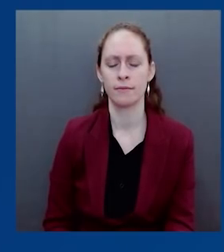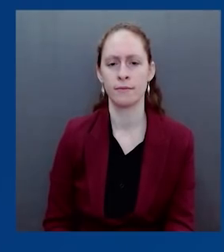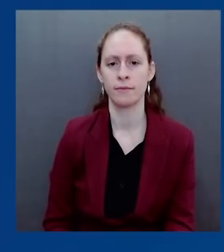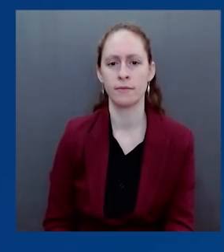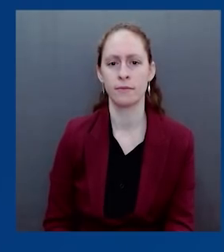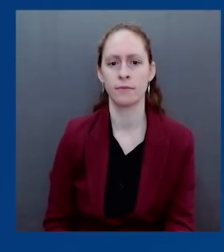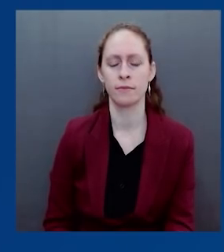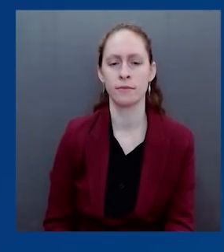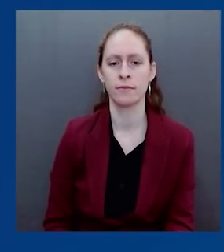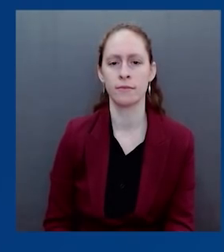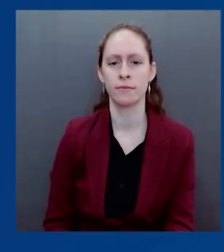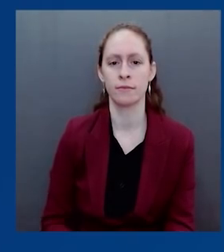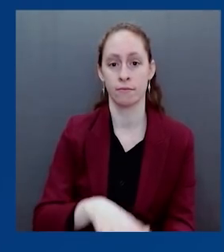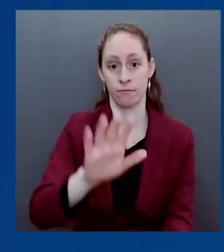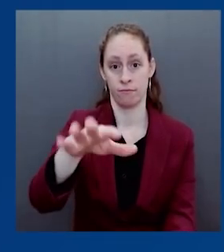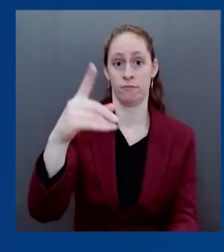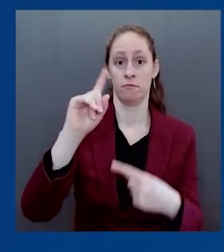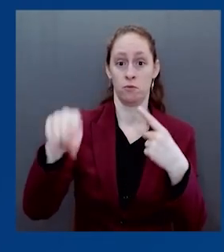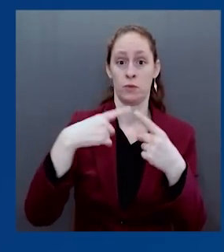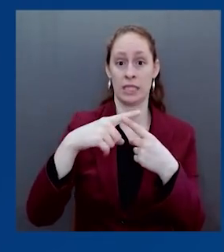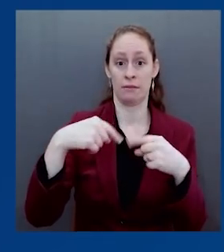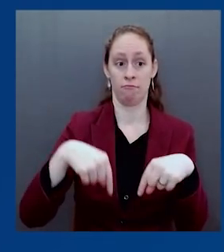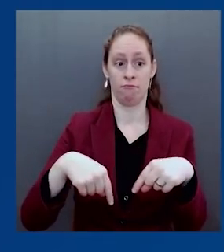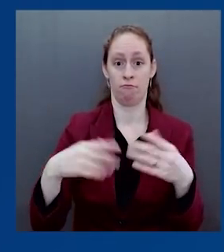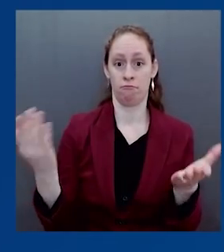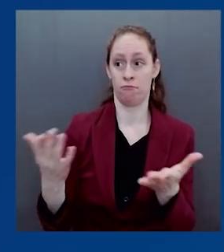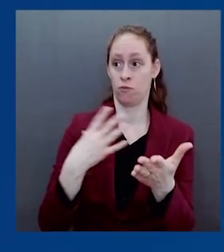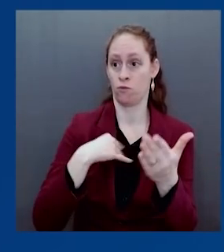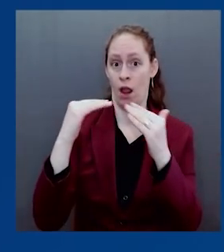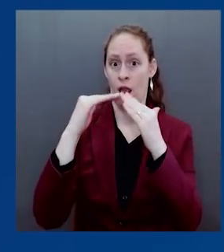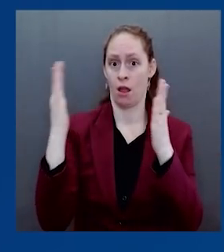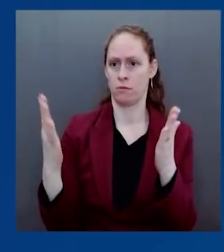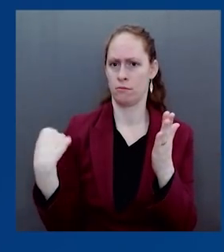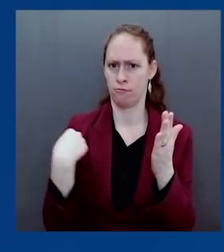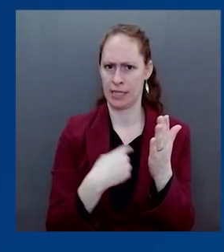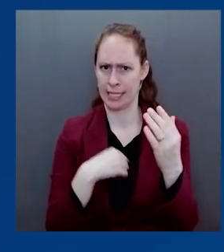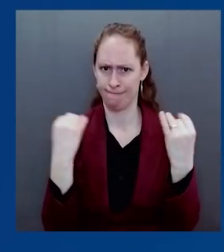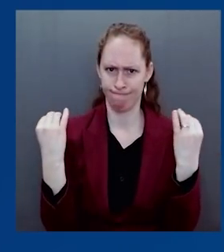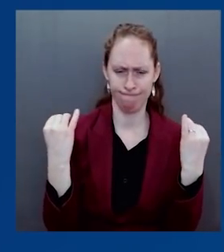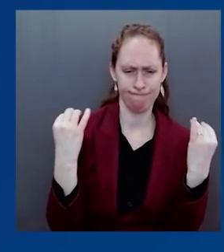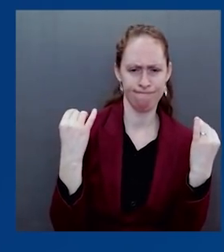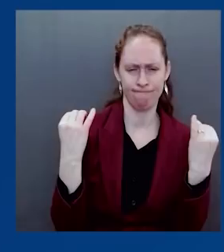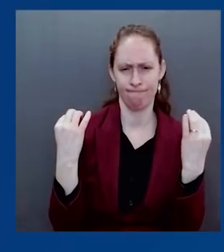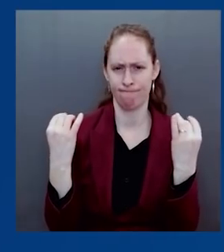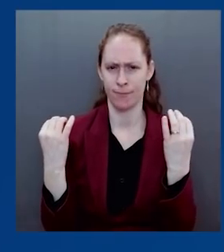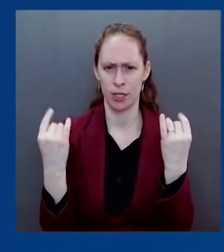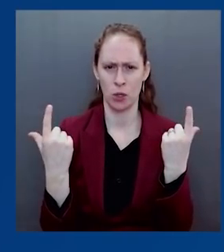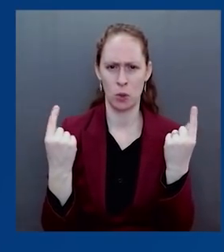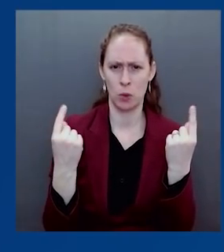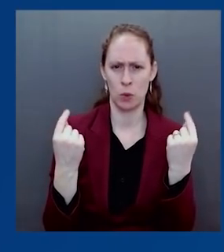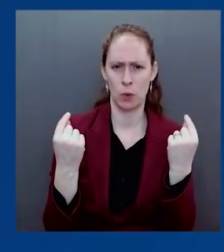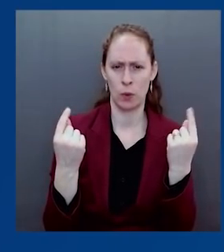was to significantly improve our manufacturing and stockpile of all PPE.